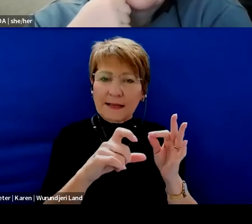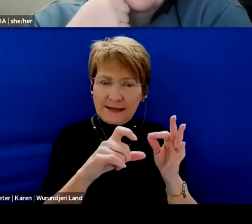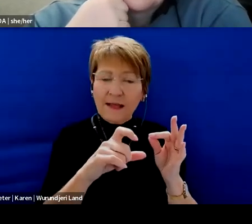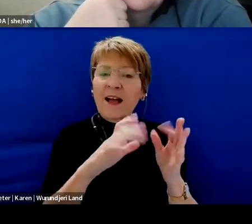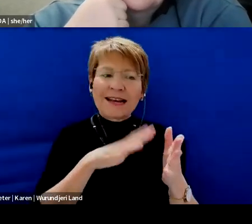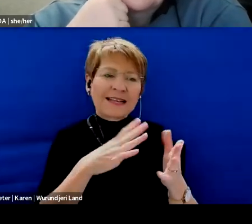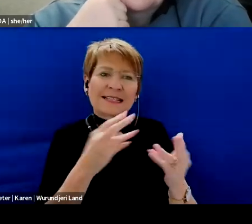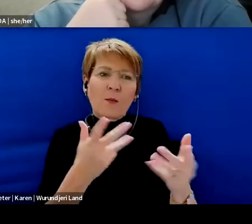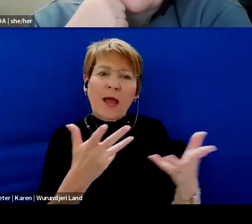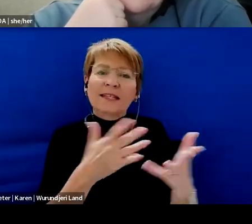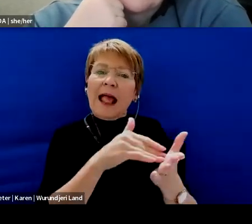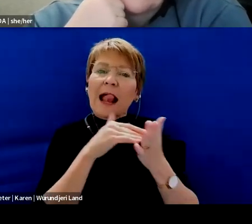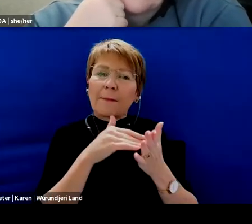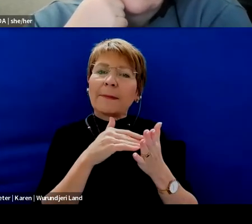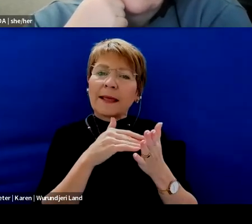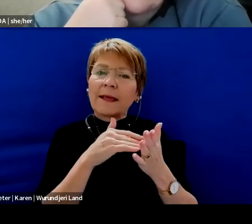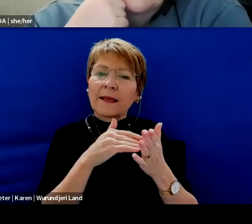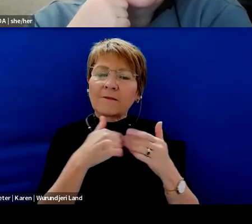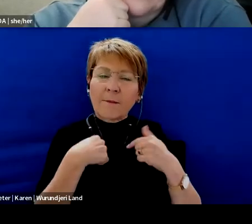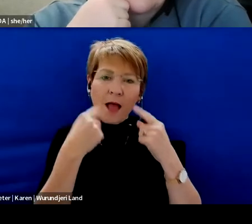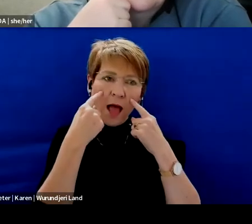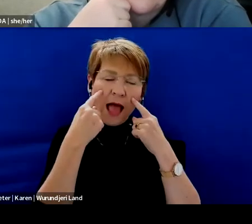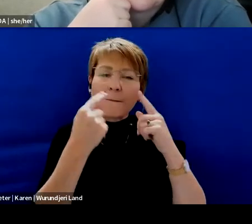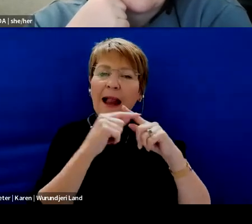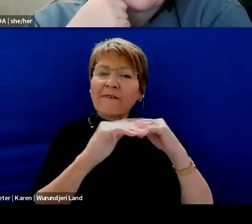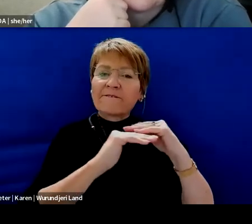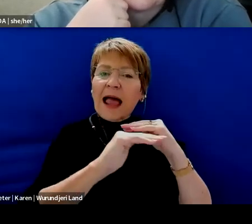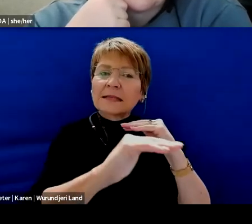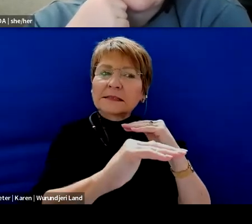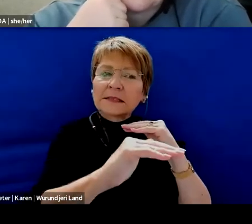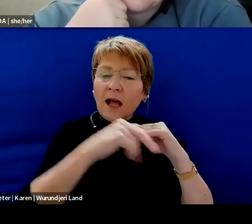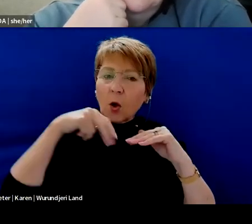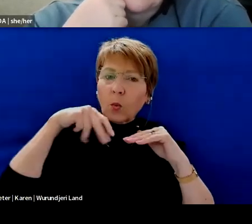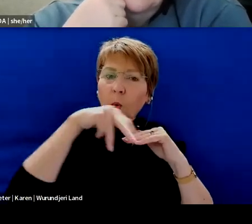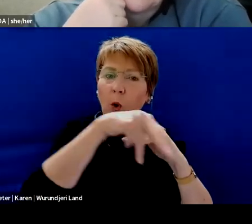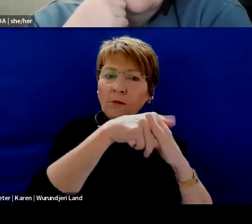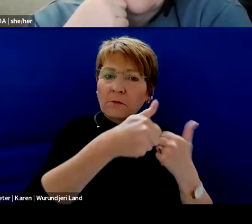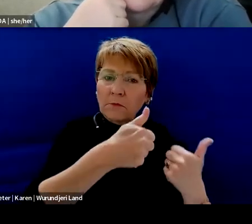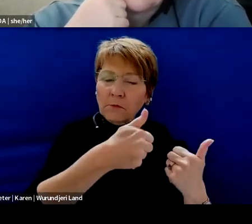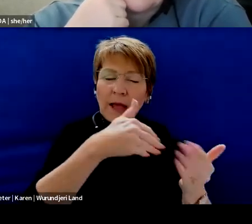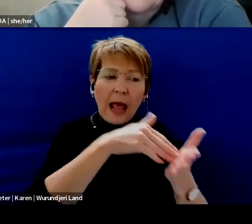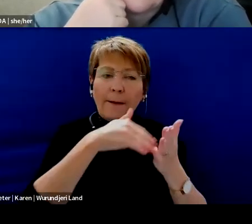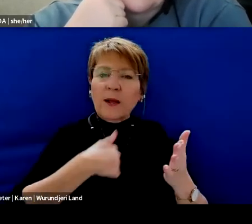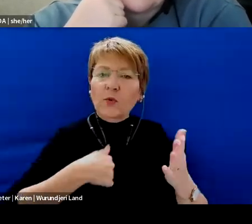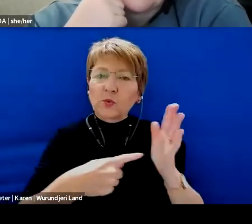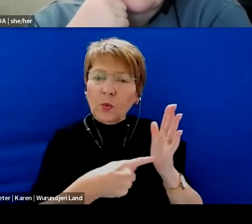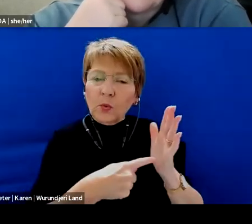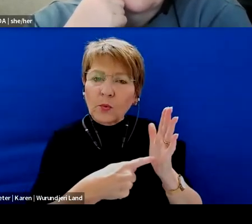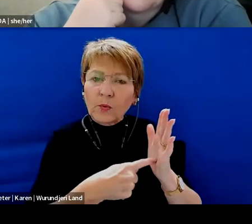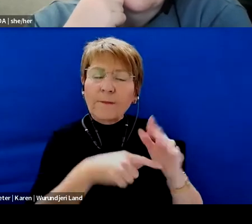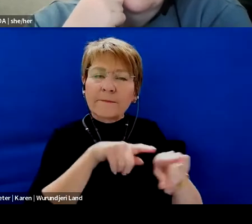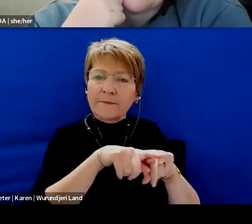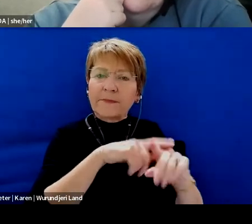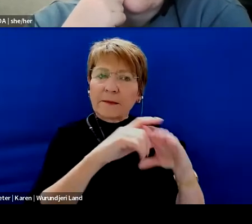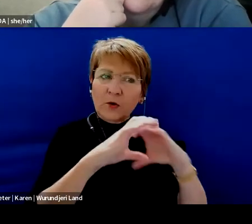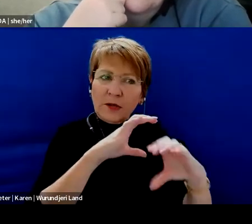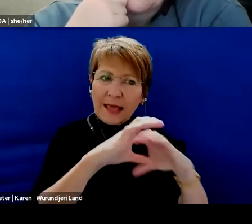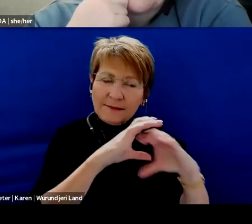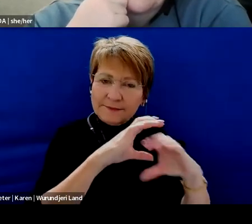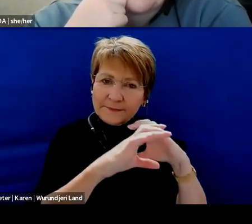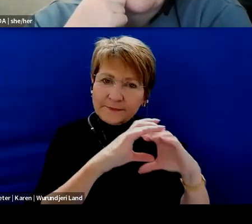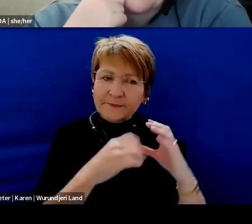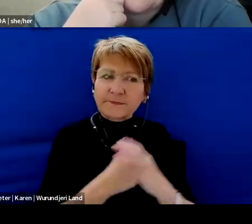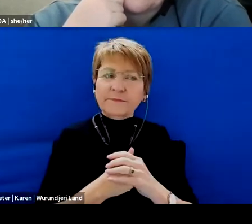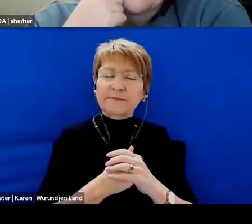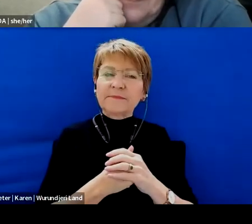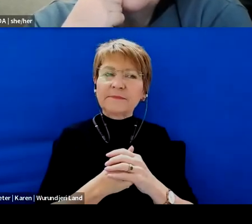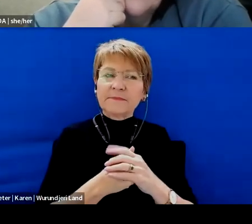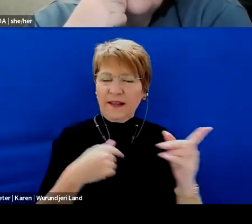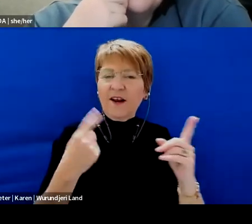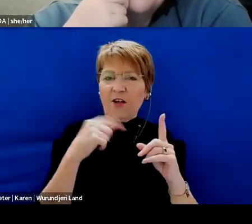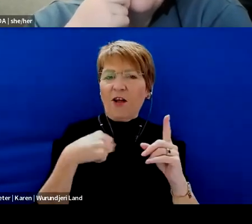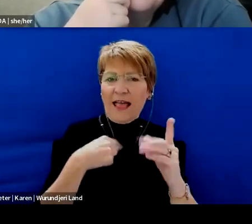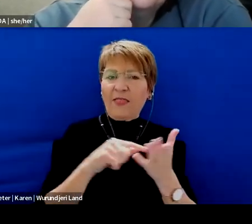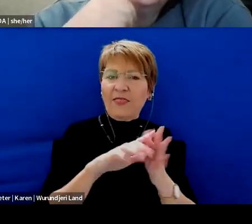That was flat, to help me walk that can help me with tolling transport and then to communicate, and I had therapy.